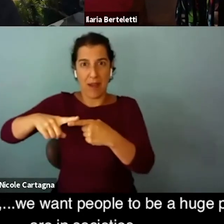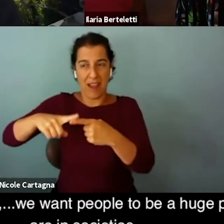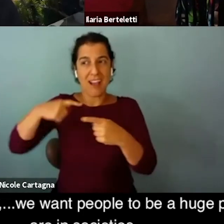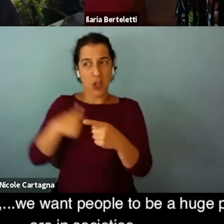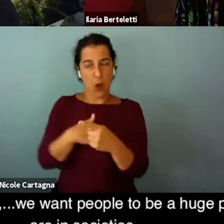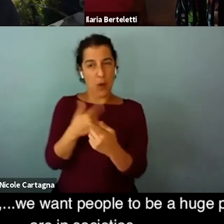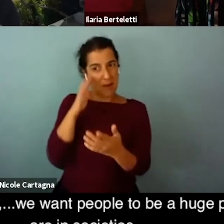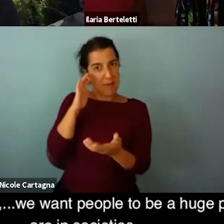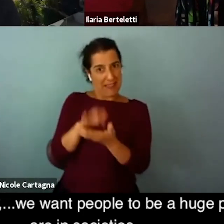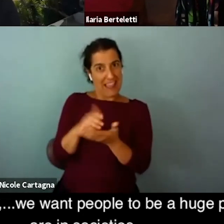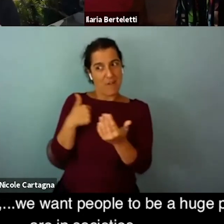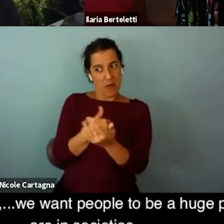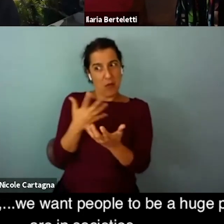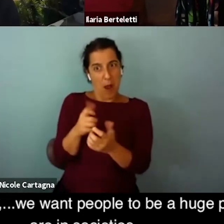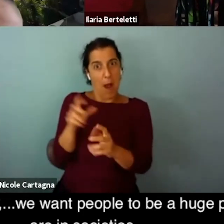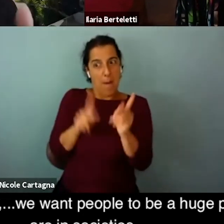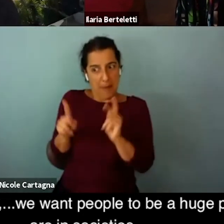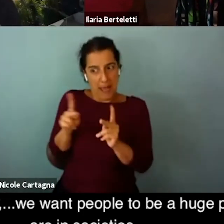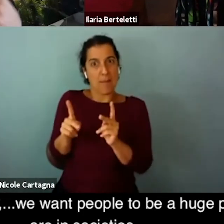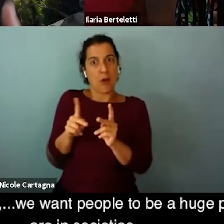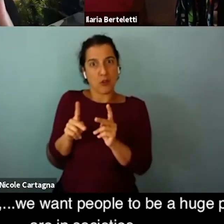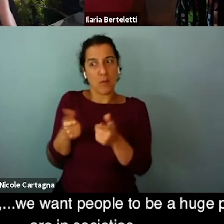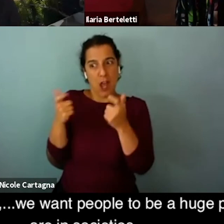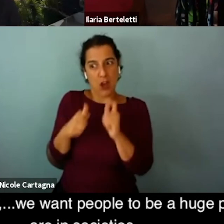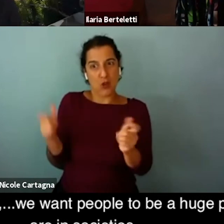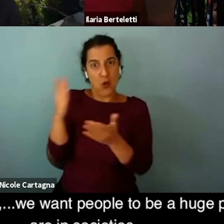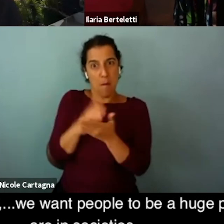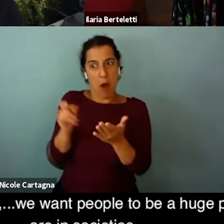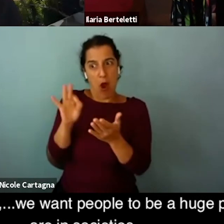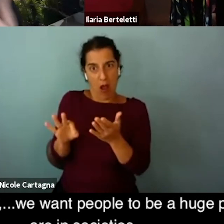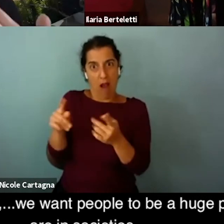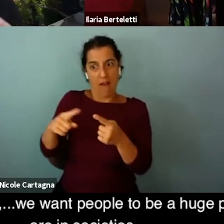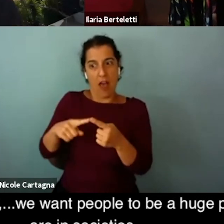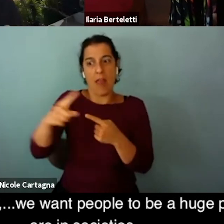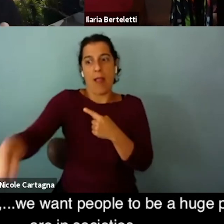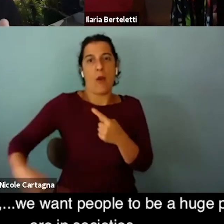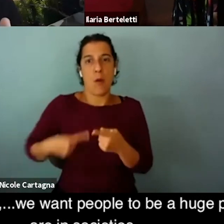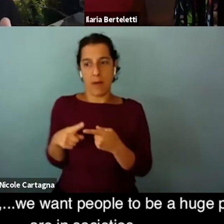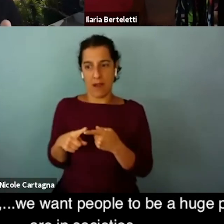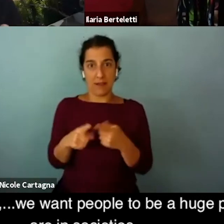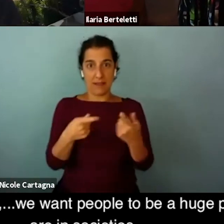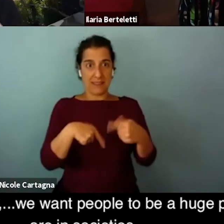want we want people to be a huge part of that that loop just like we are in societies you know we